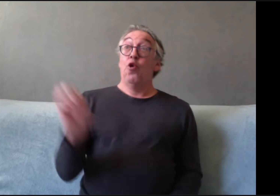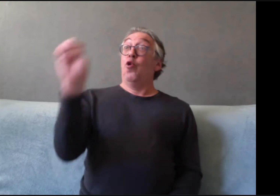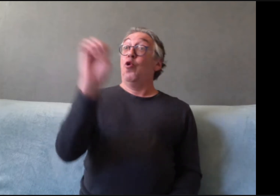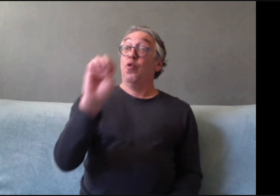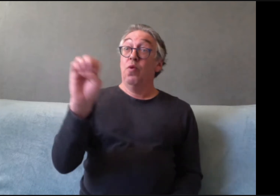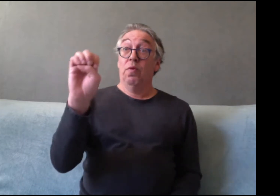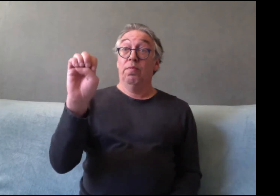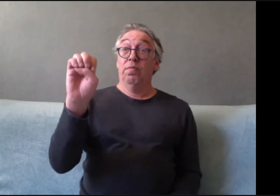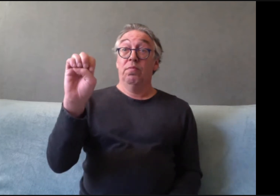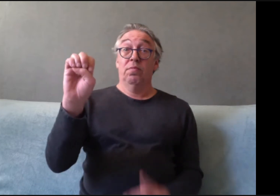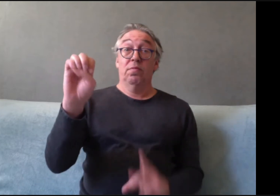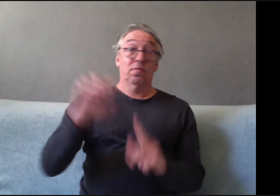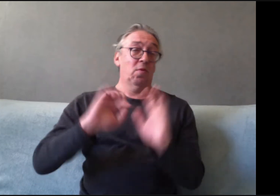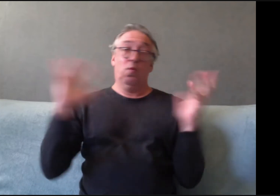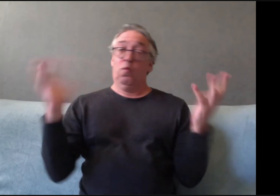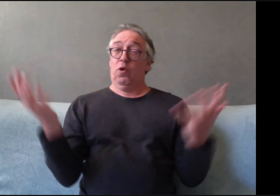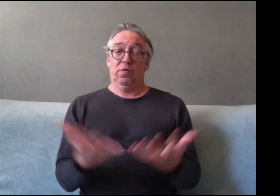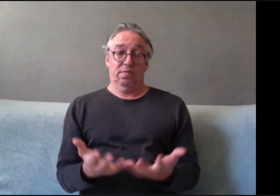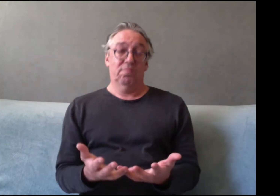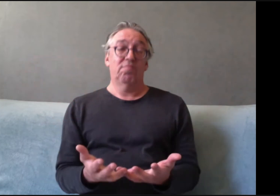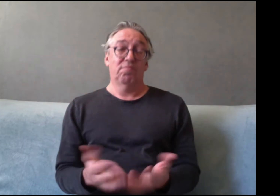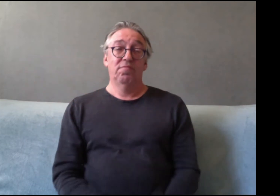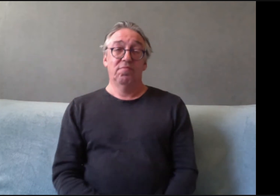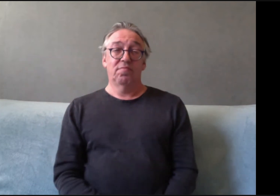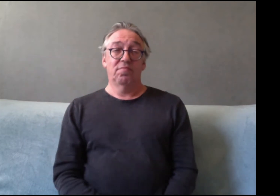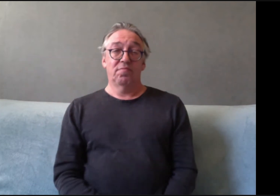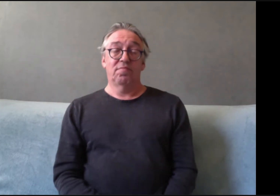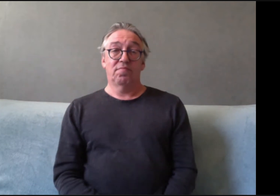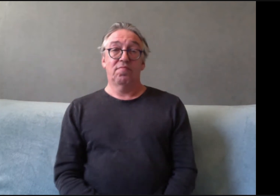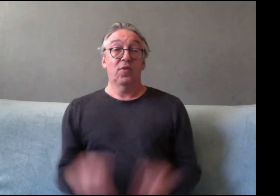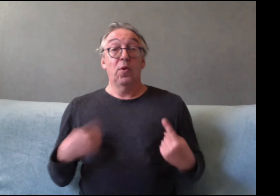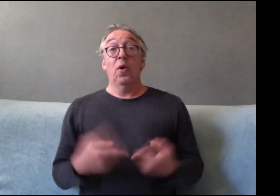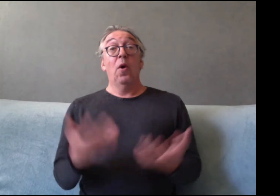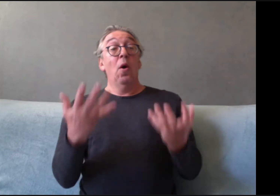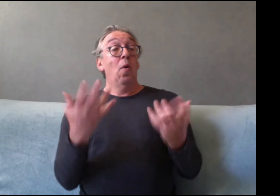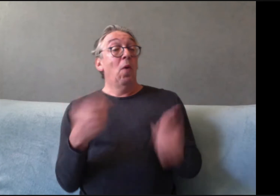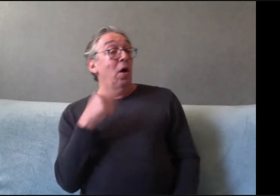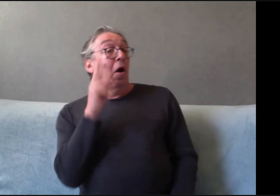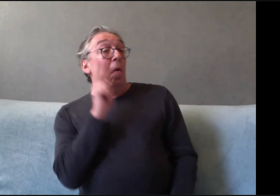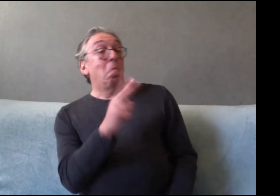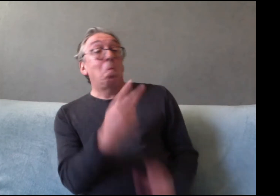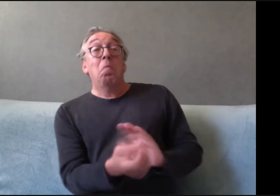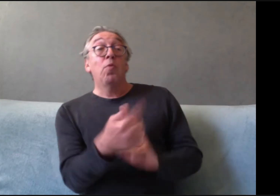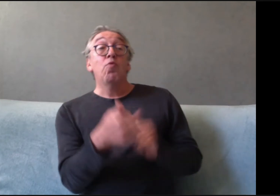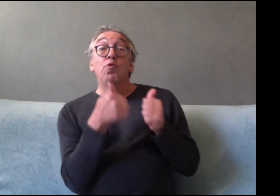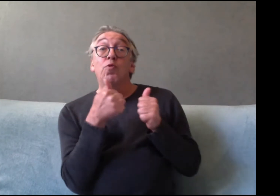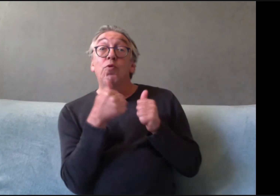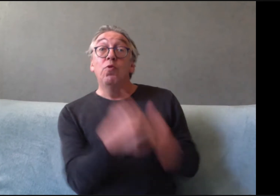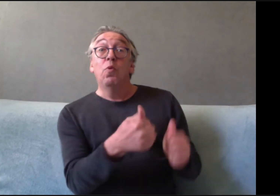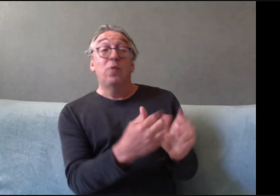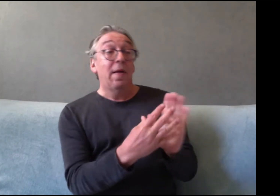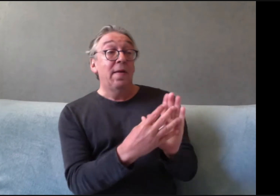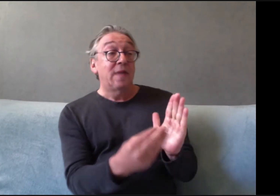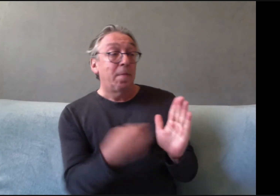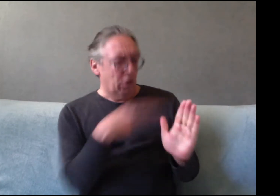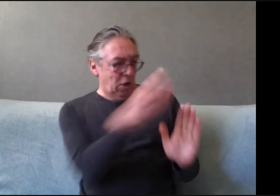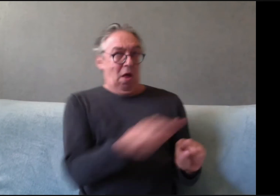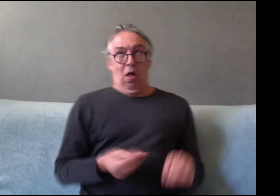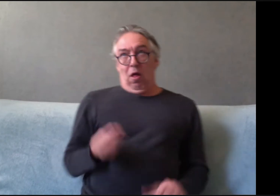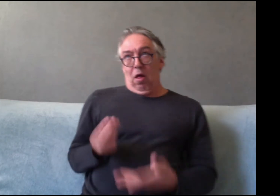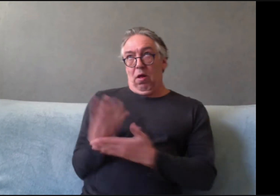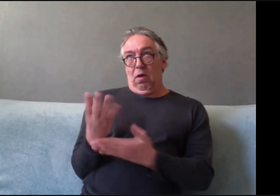We'd like to share the good practices we're doing now in this crisis.